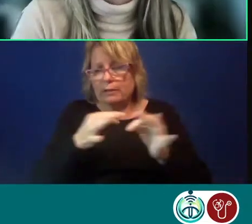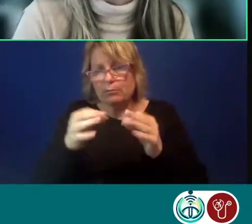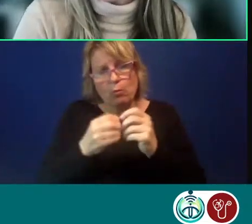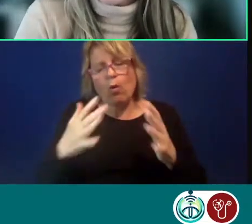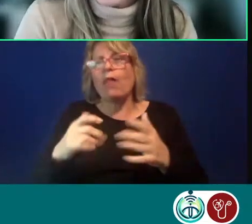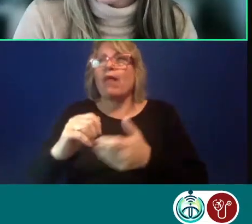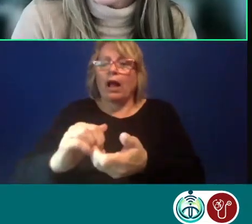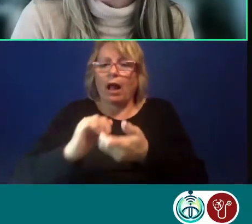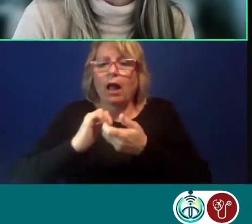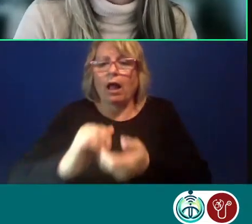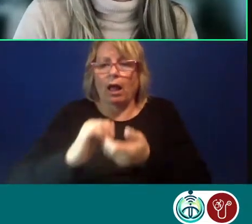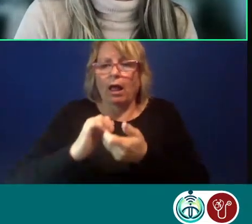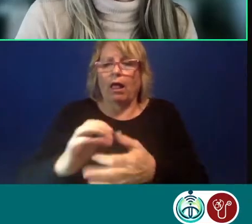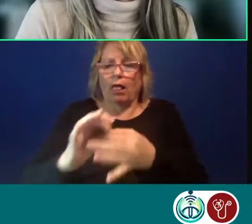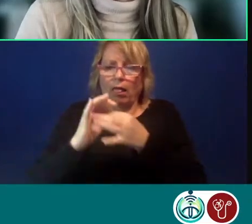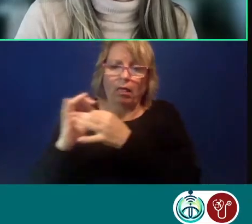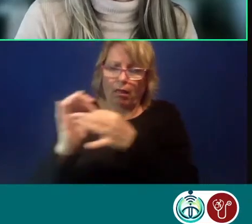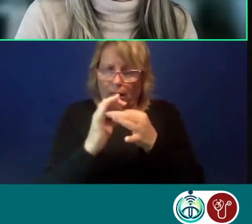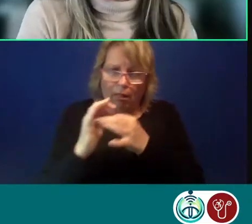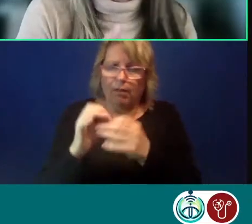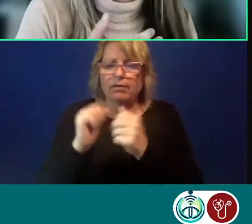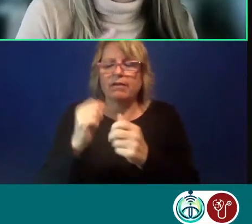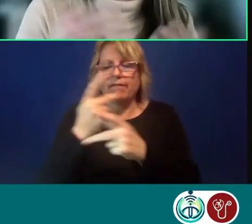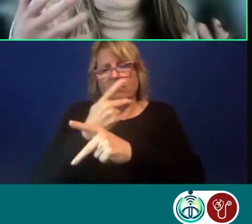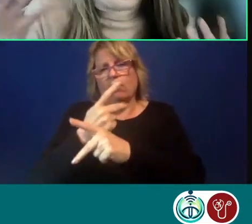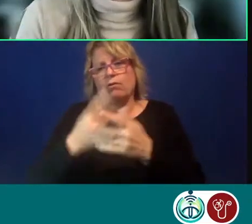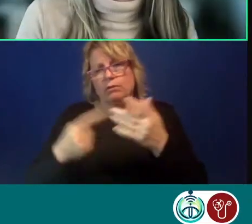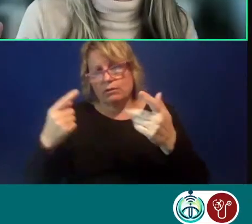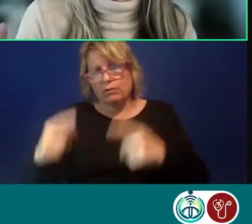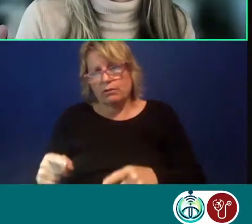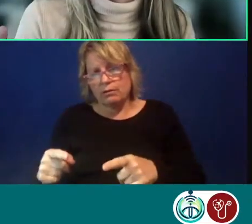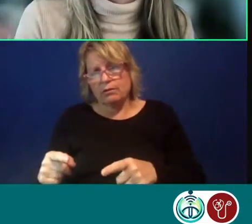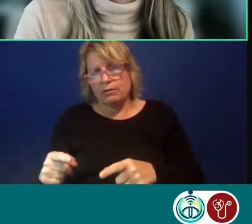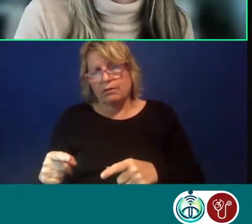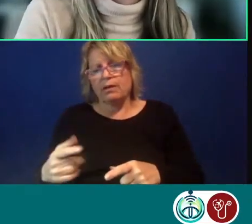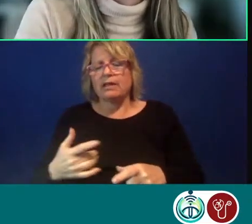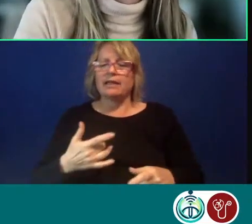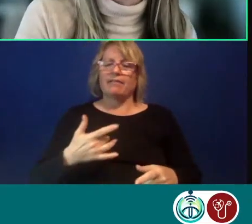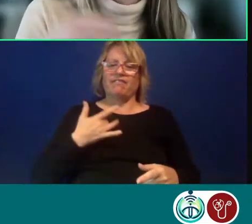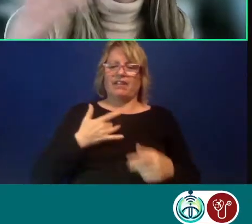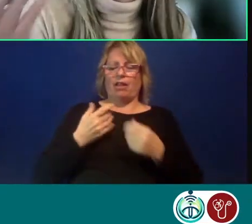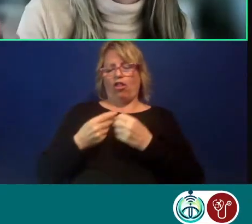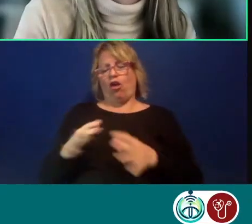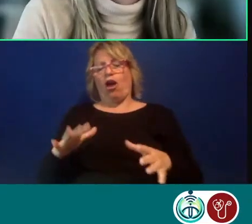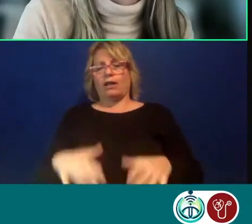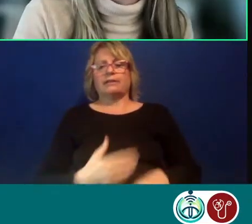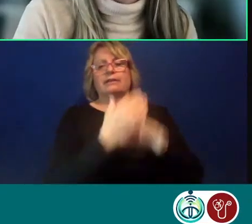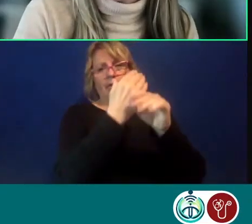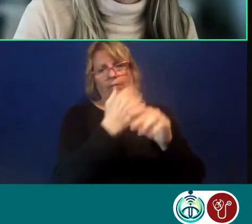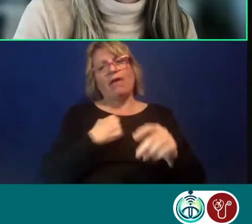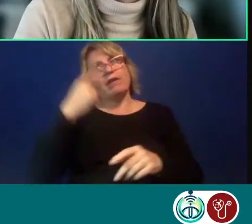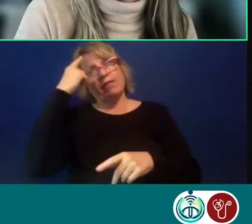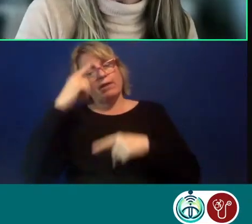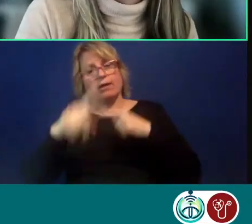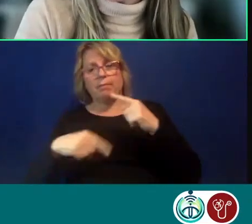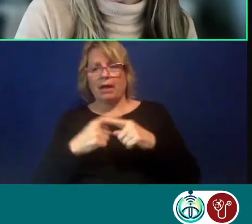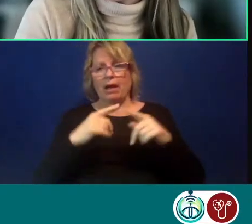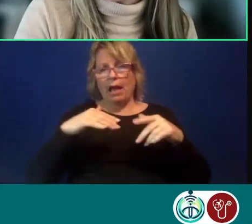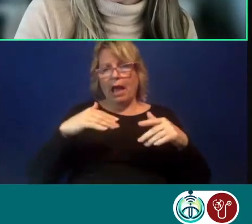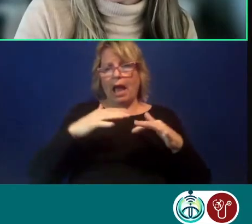process to figure out what's going on. And that feels a little bit lost in the telehealth experience. So we'll have to think about how to circumvent that in the future when